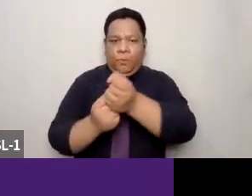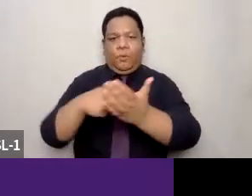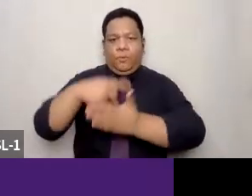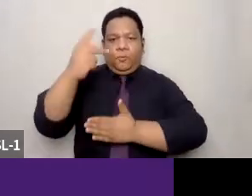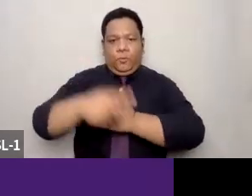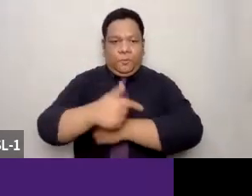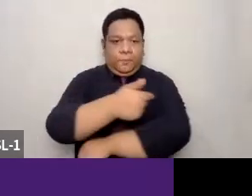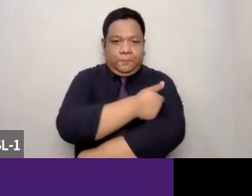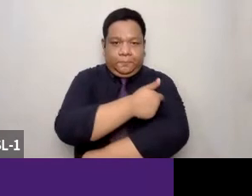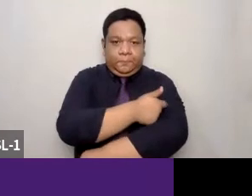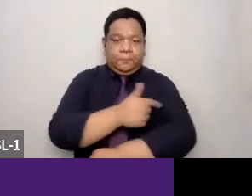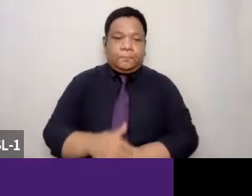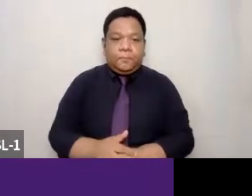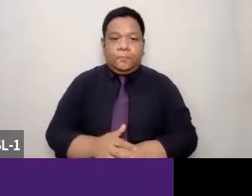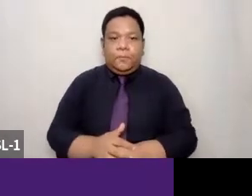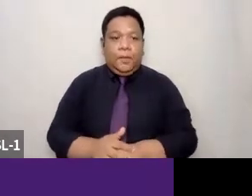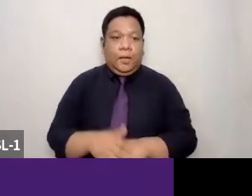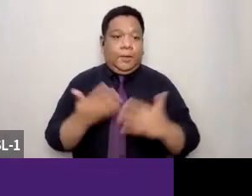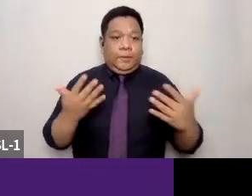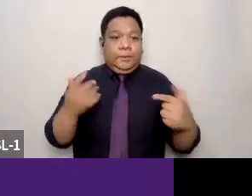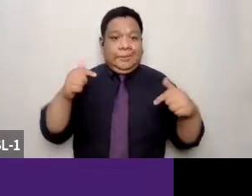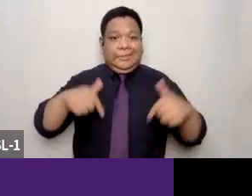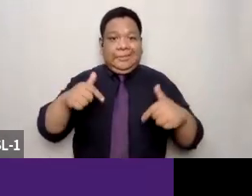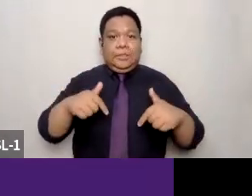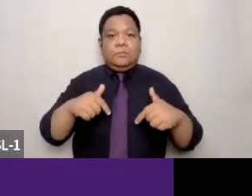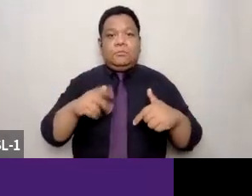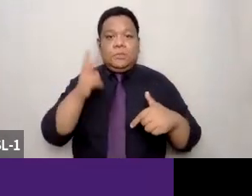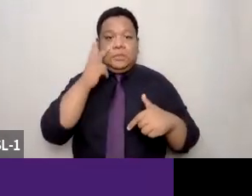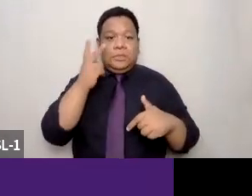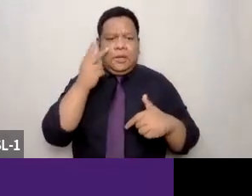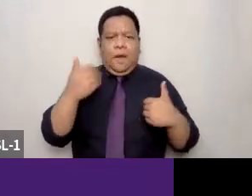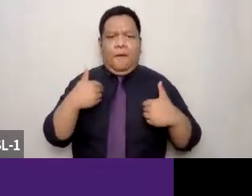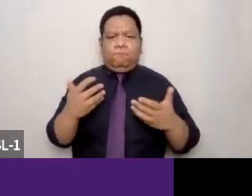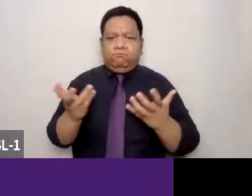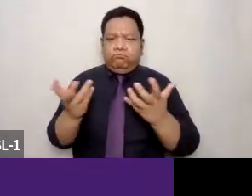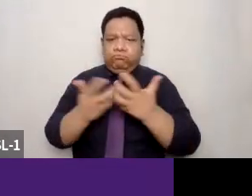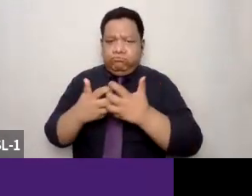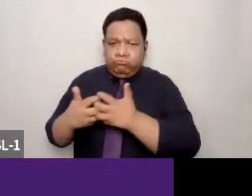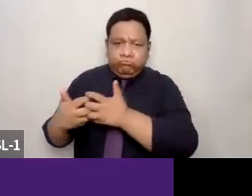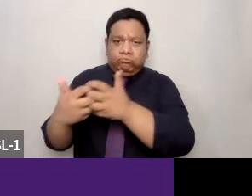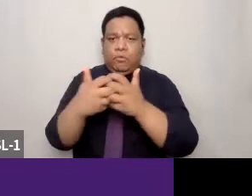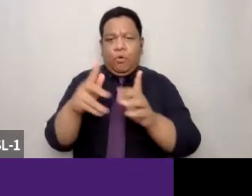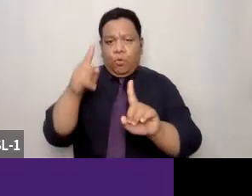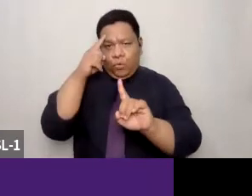Again for Ingat Angat Bakuna Lahat you will see a unified and meaningful intent from the private sector.